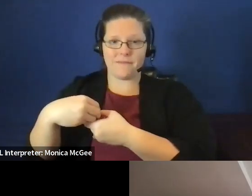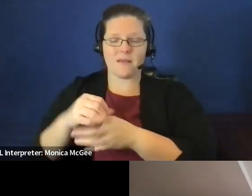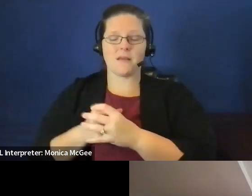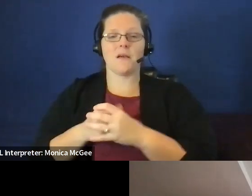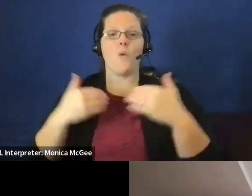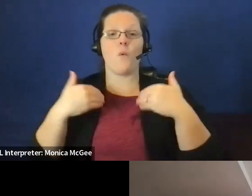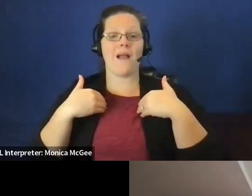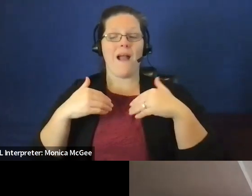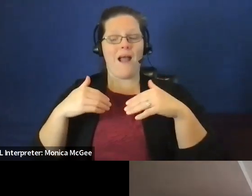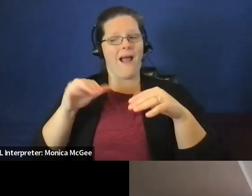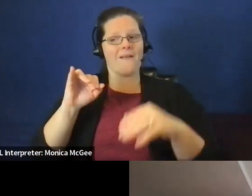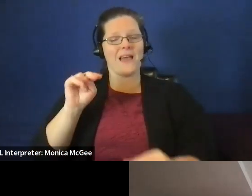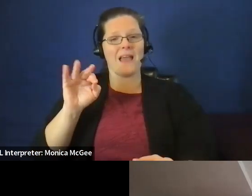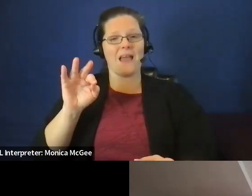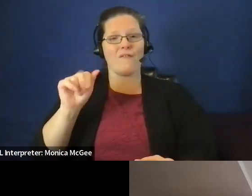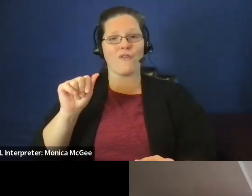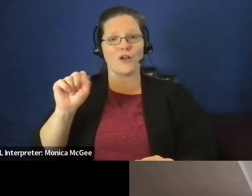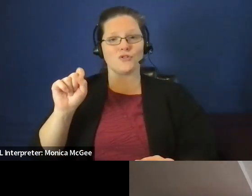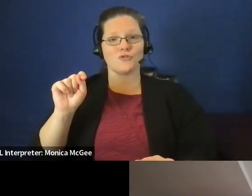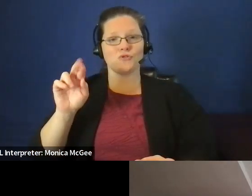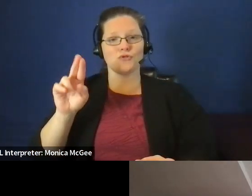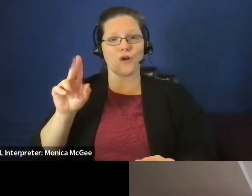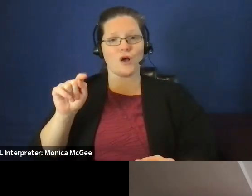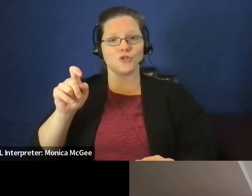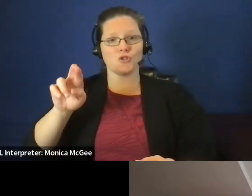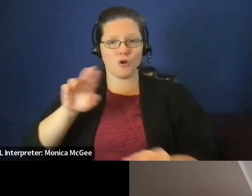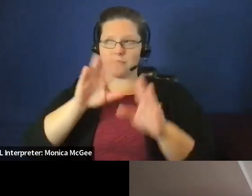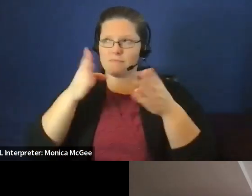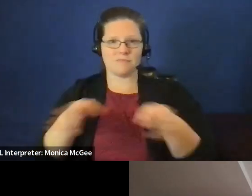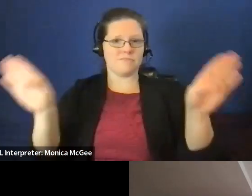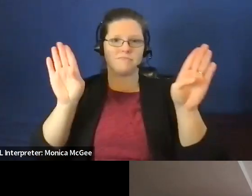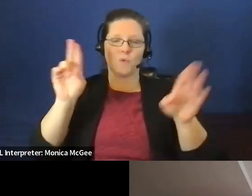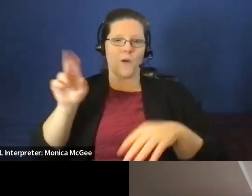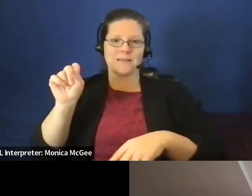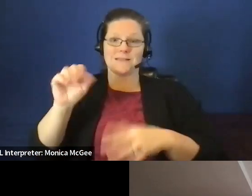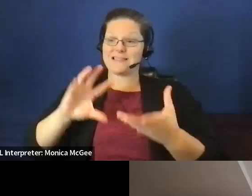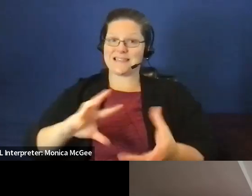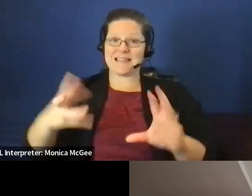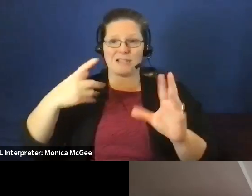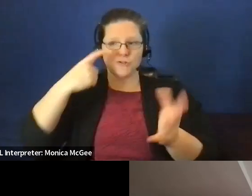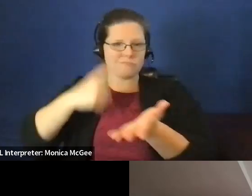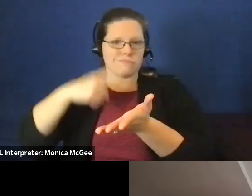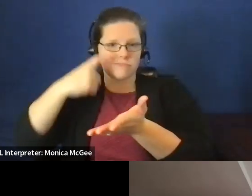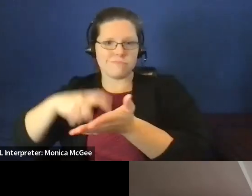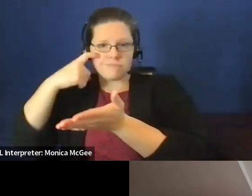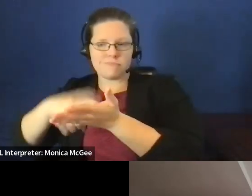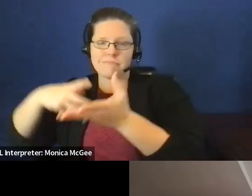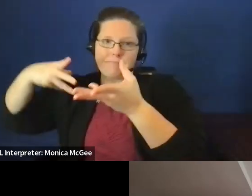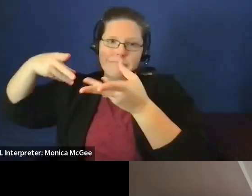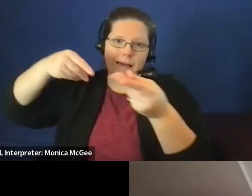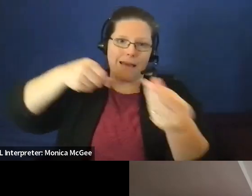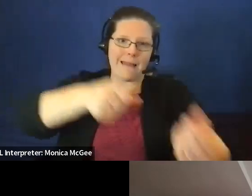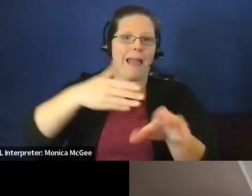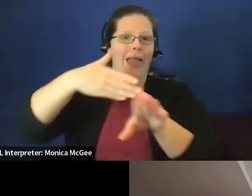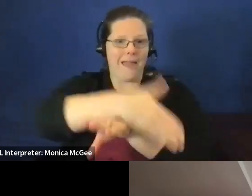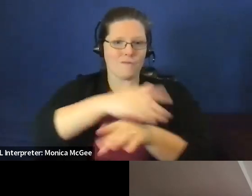in the recovery phases you can be